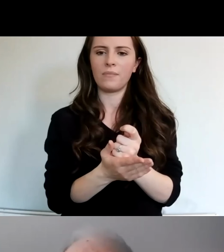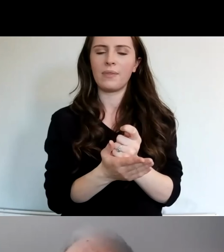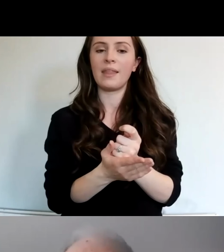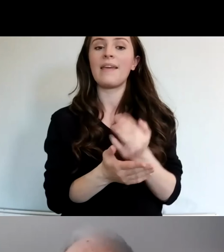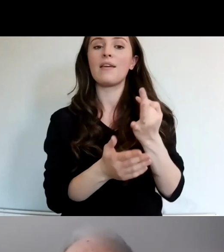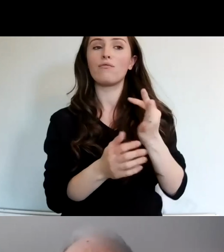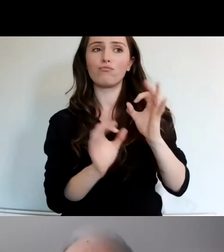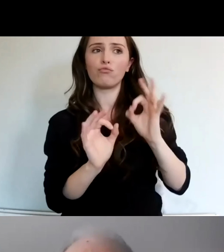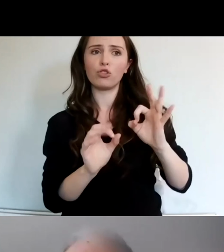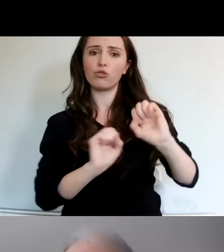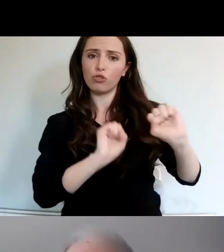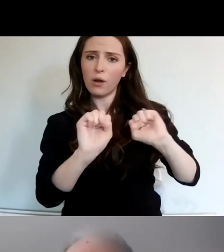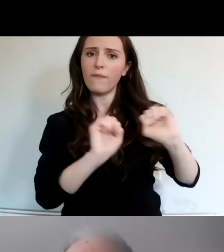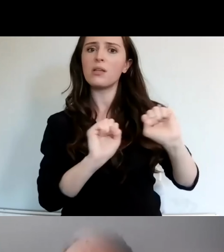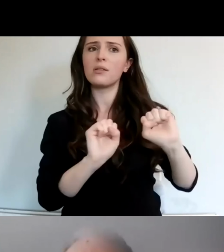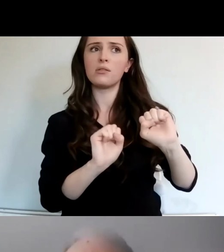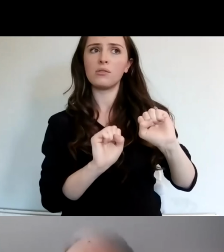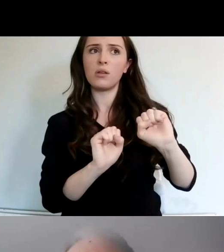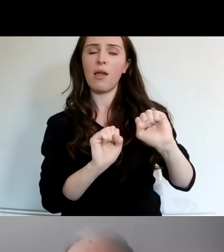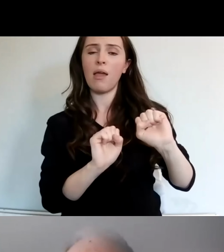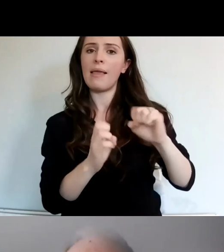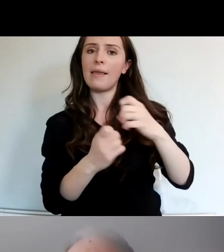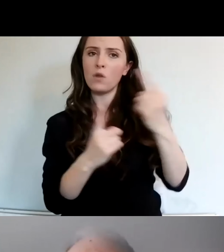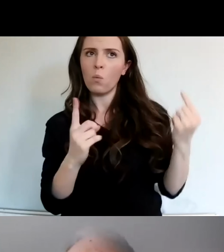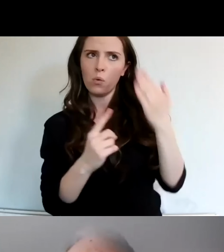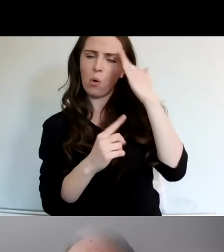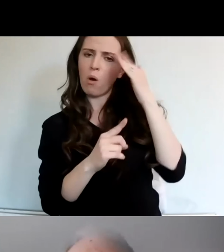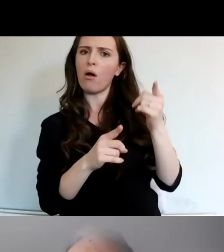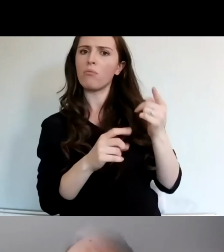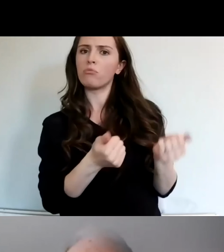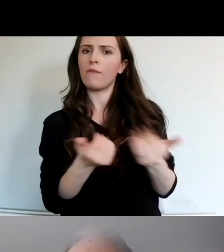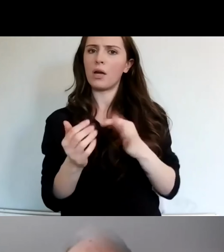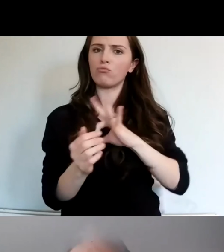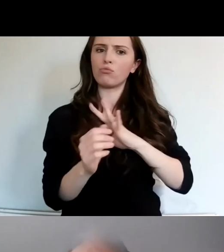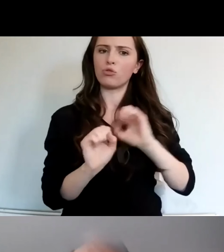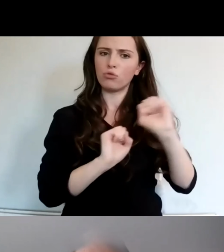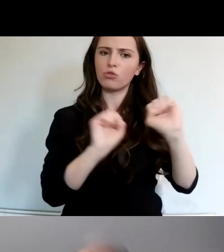and it definitely improves your bottom line as far as that's concerned.